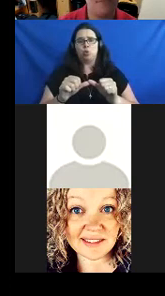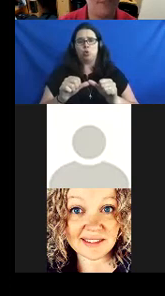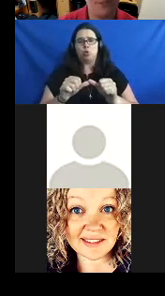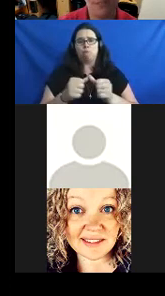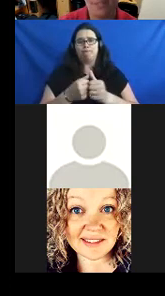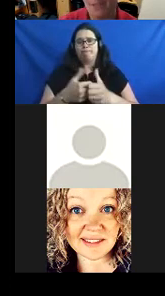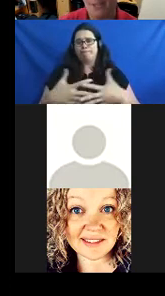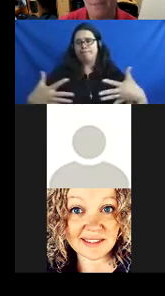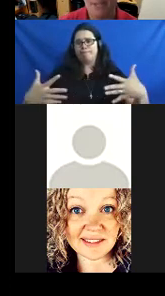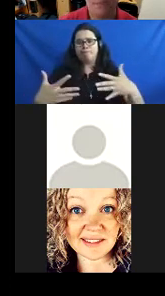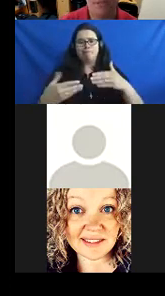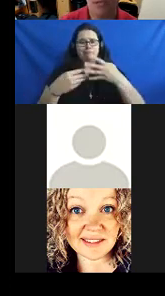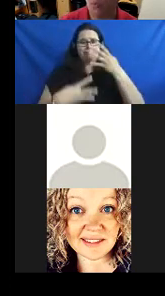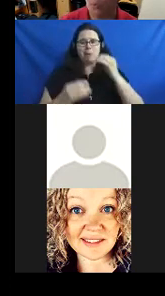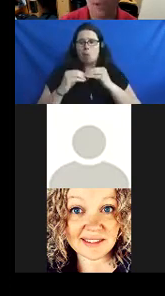SOME OF THE FEATURES I ALREADY MENTIONED, WORD PROCESSOR,